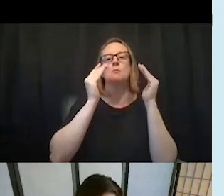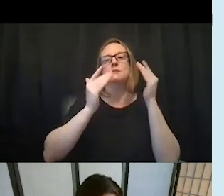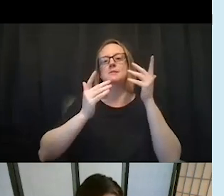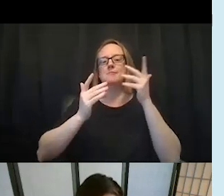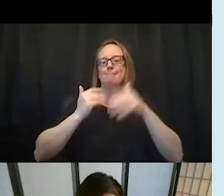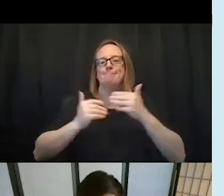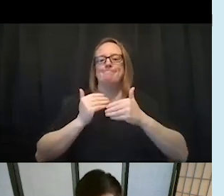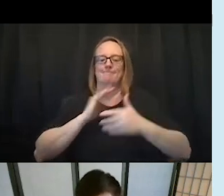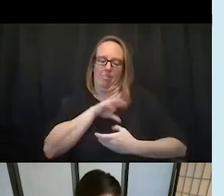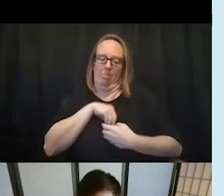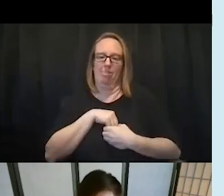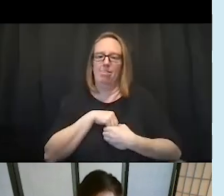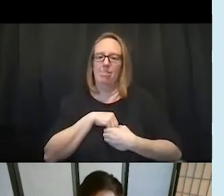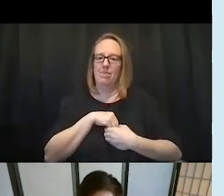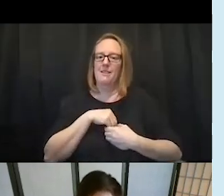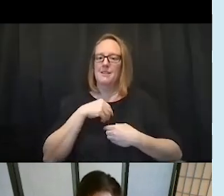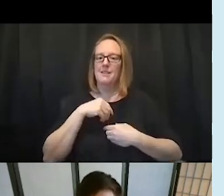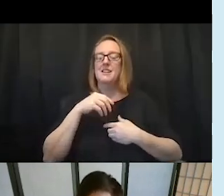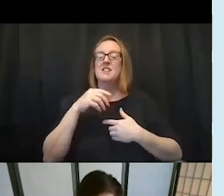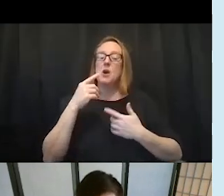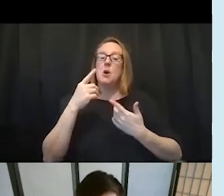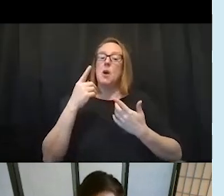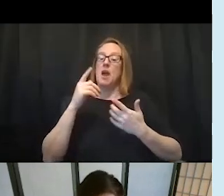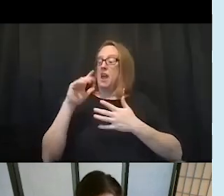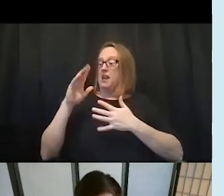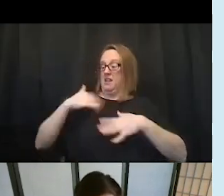um And we're just processing our environment all the time endlessly